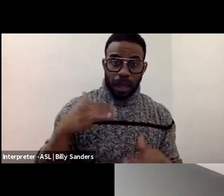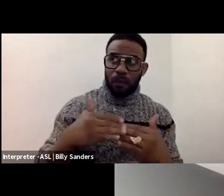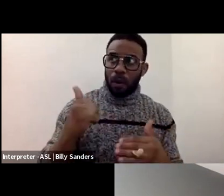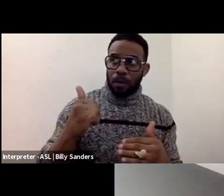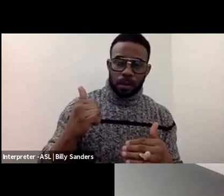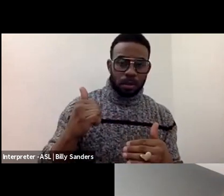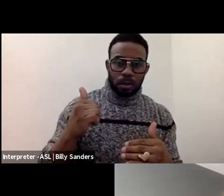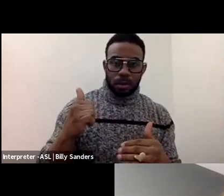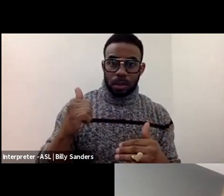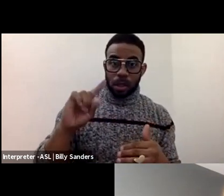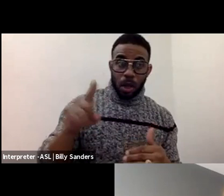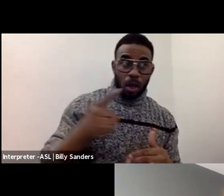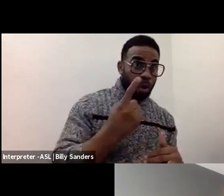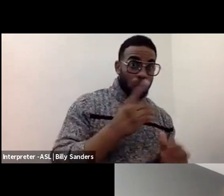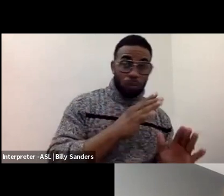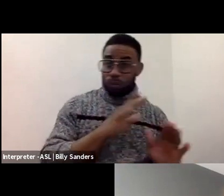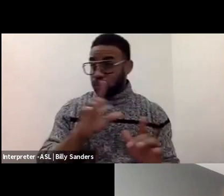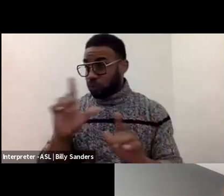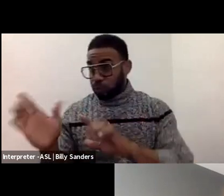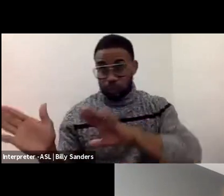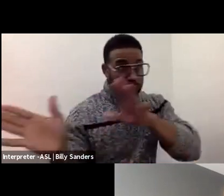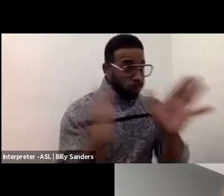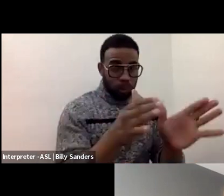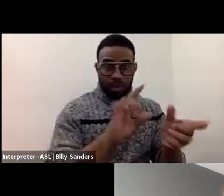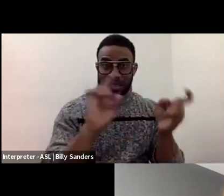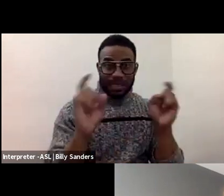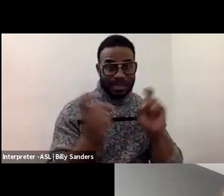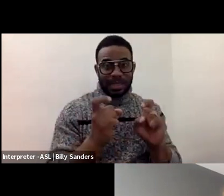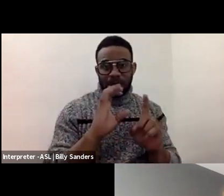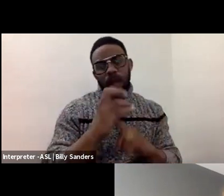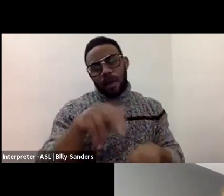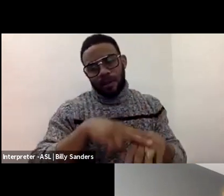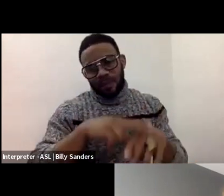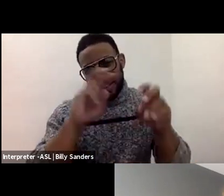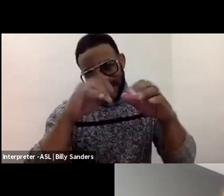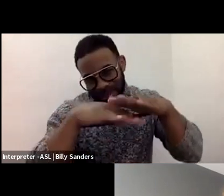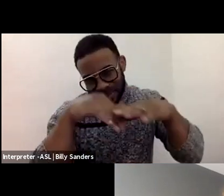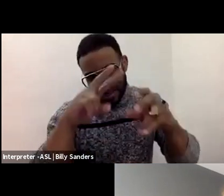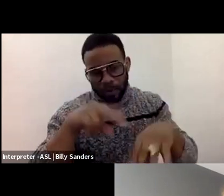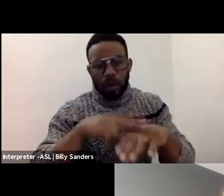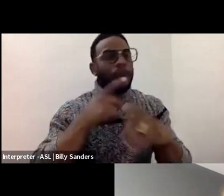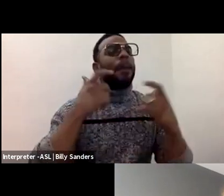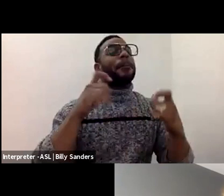almost exclusively to the Left and there are issues, of course, but is a big factor in